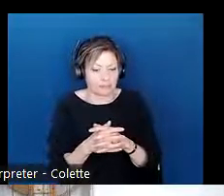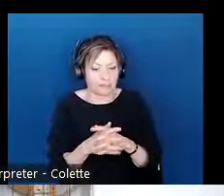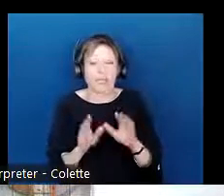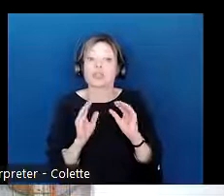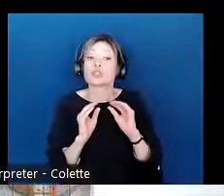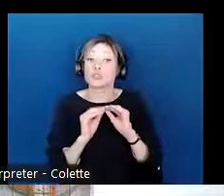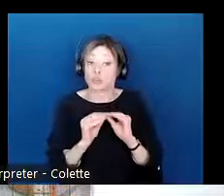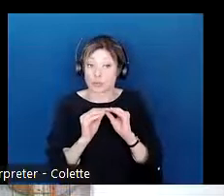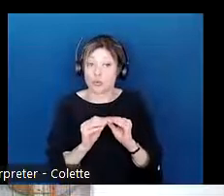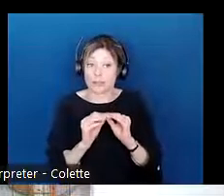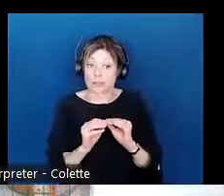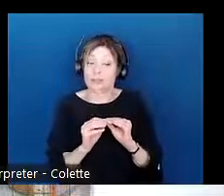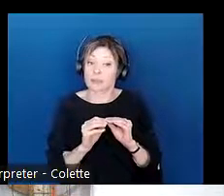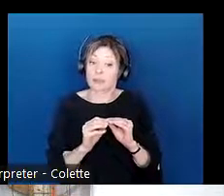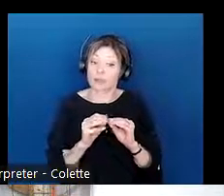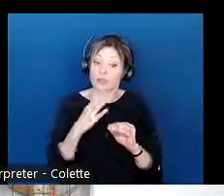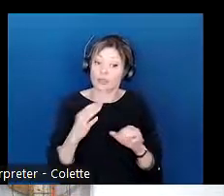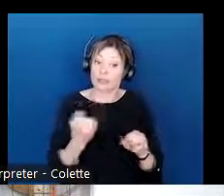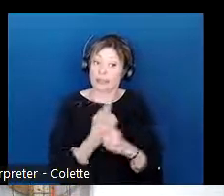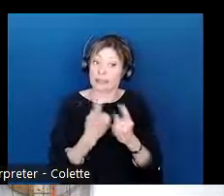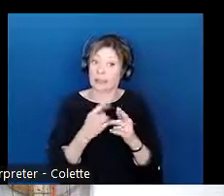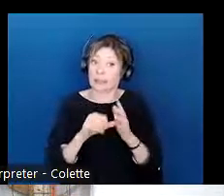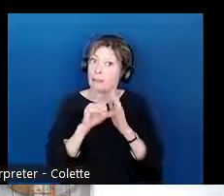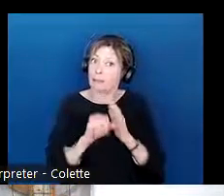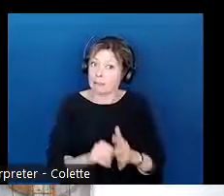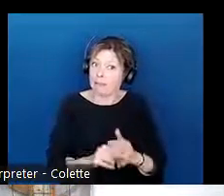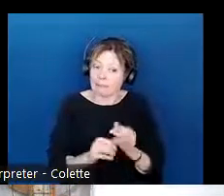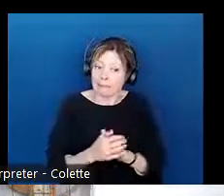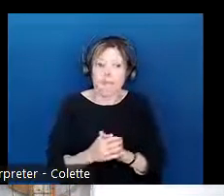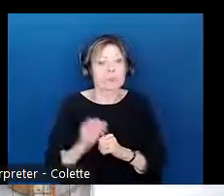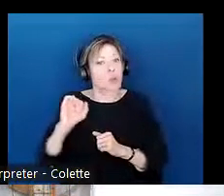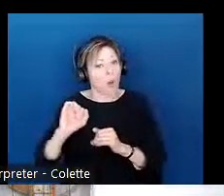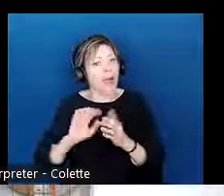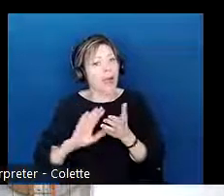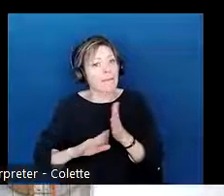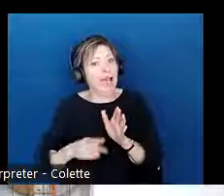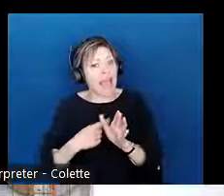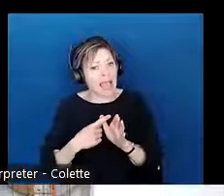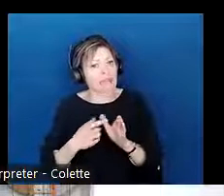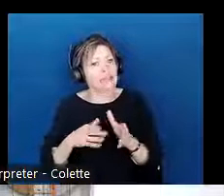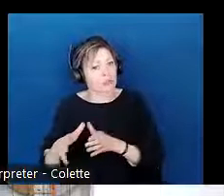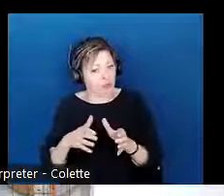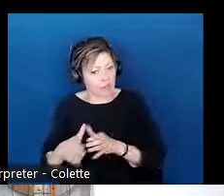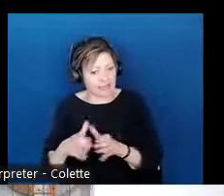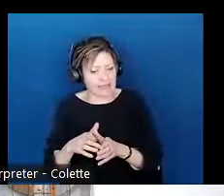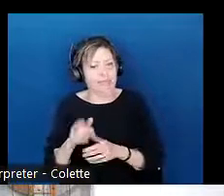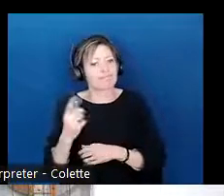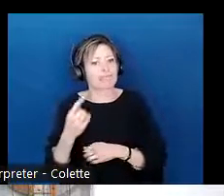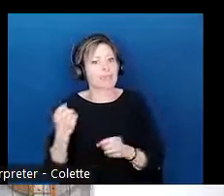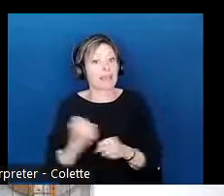so again she's on her Masters in Ceramics and she made three standing pieces made up